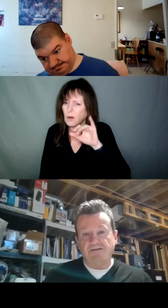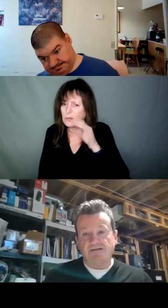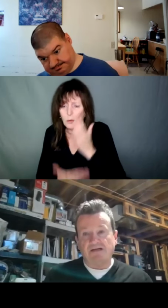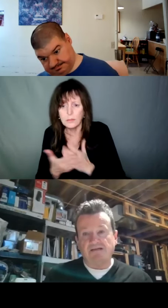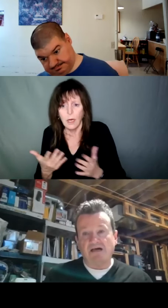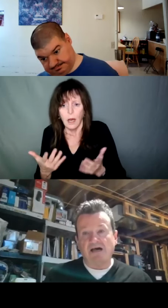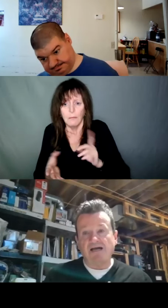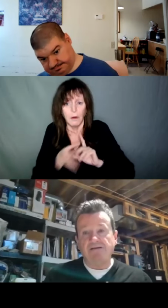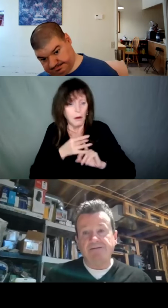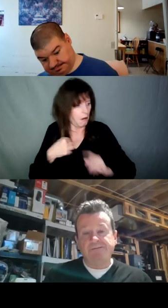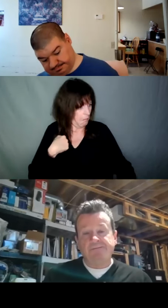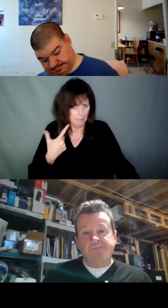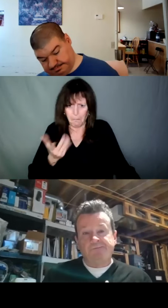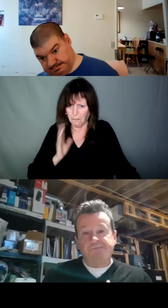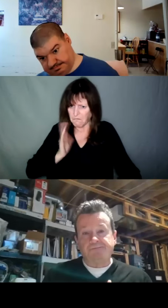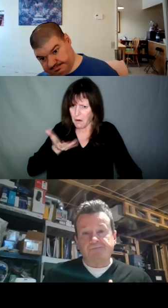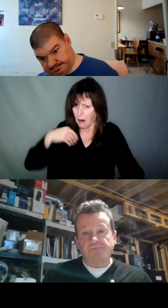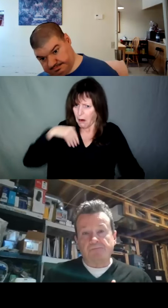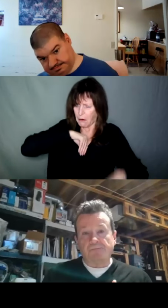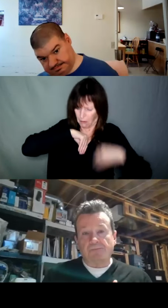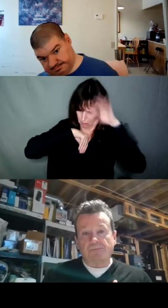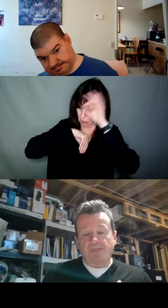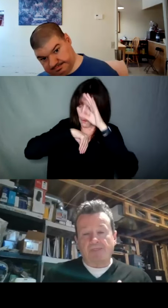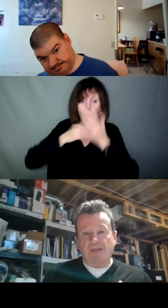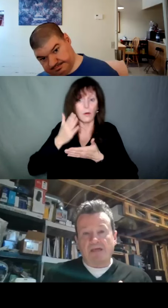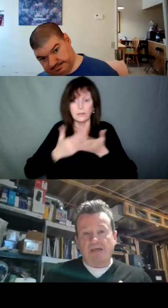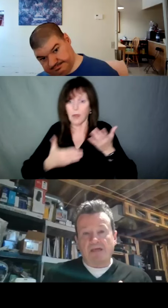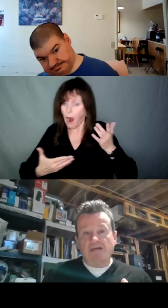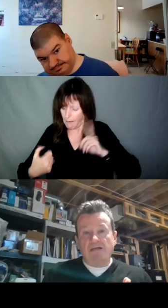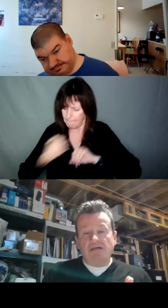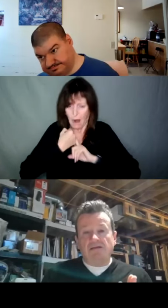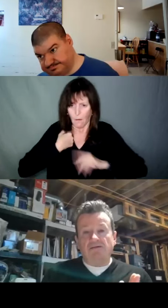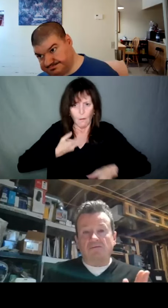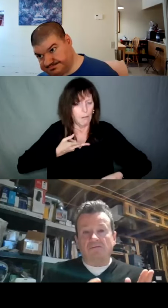while others do.